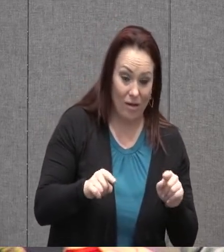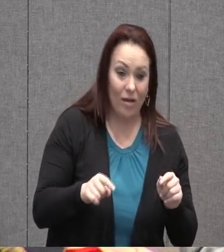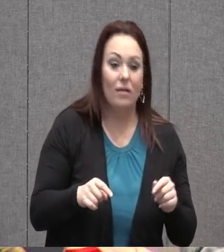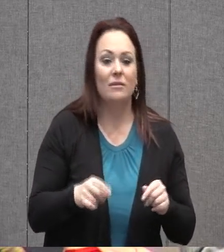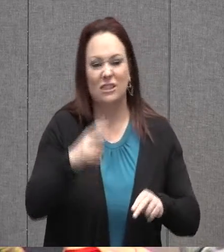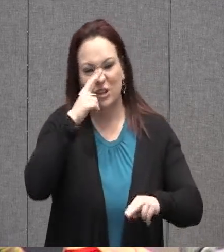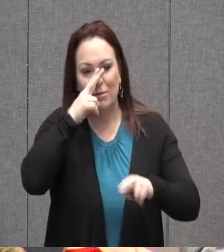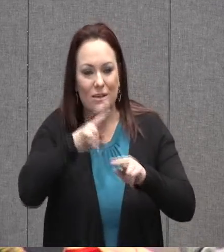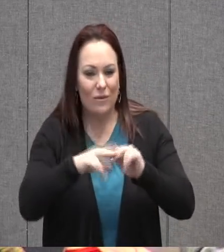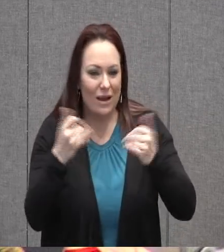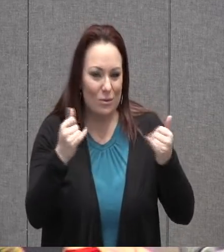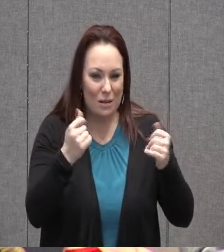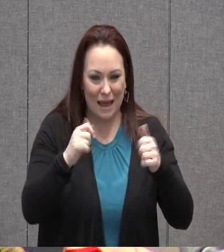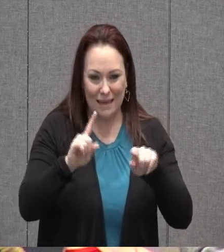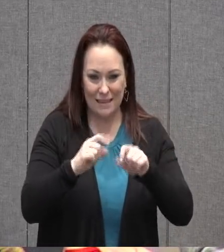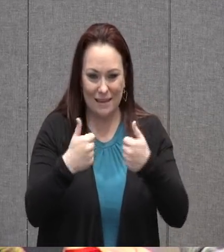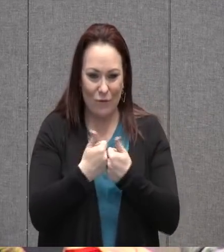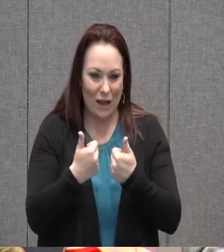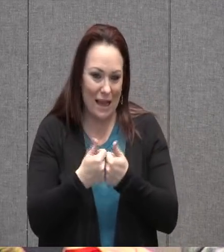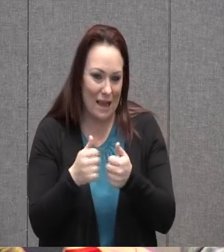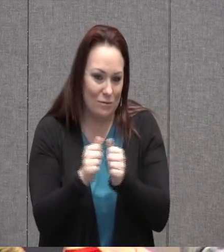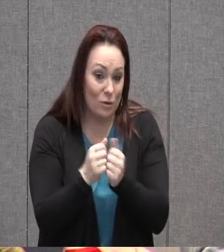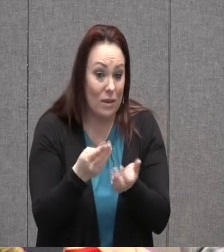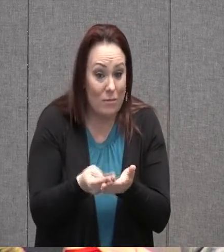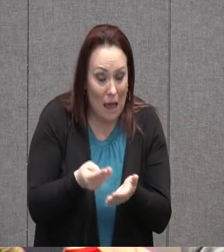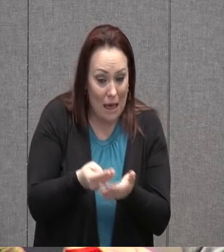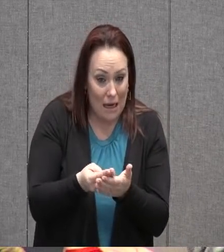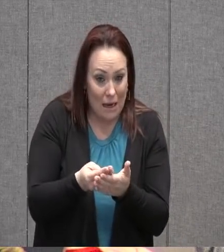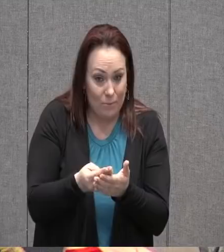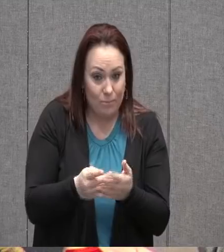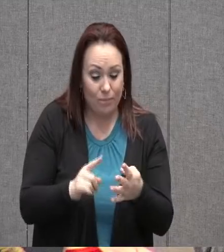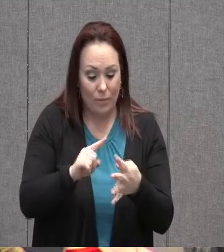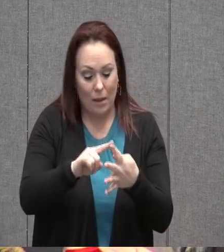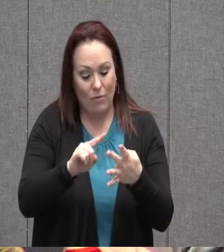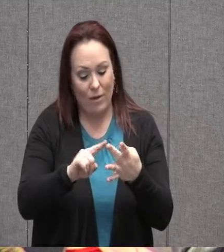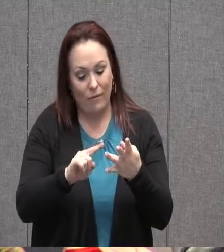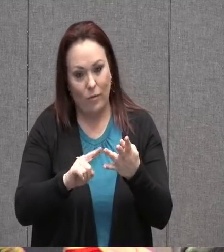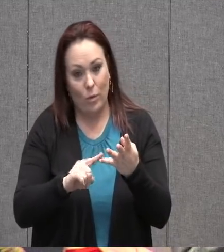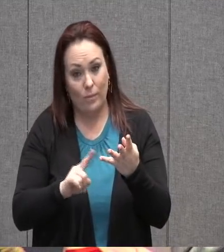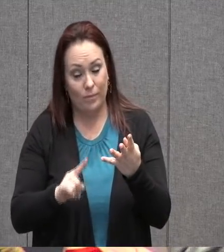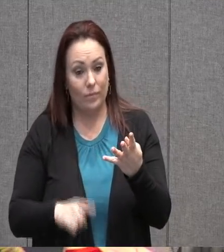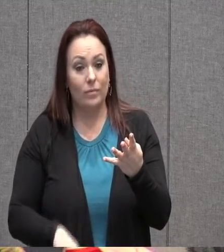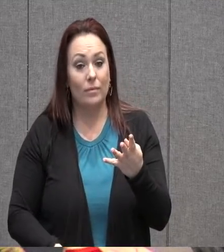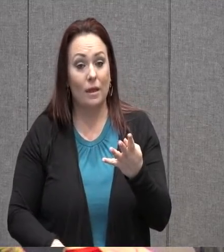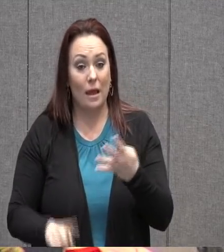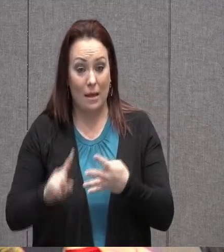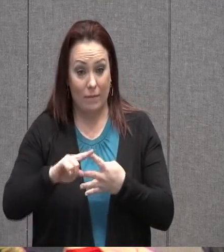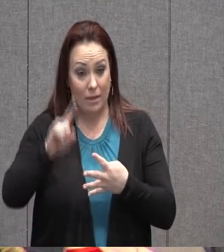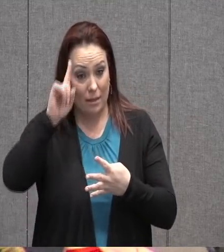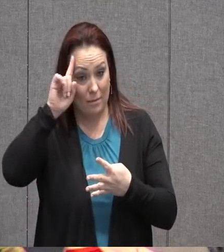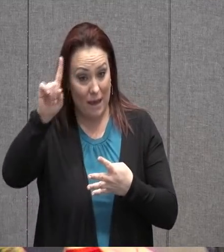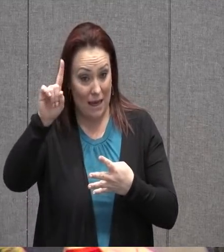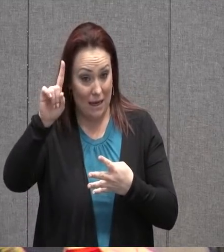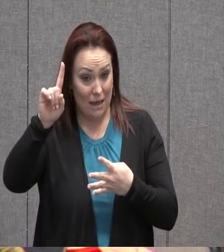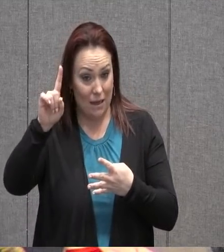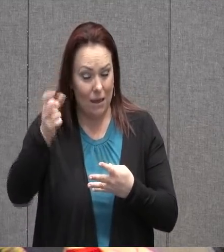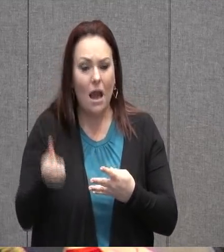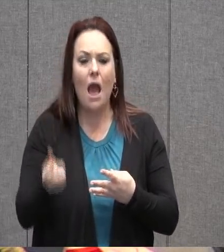Now I have four different coins here for us. The penny, how much was that penny worth?